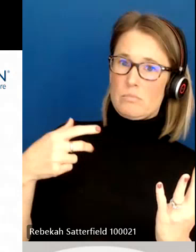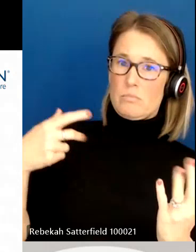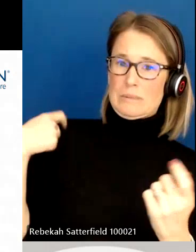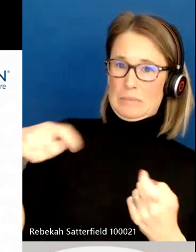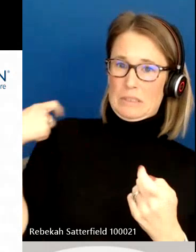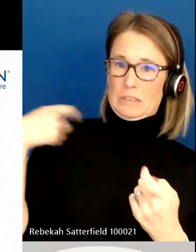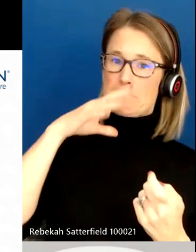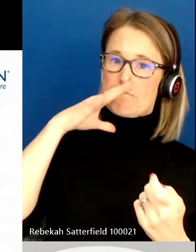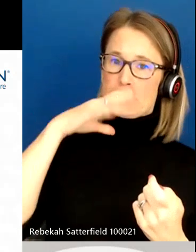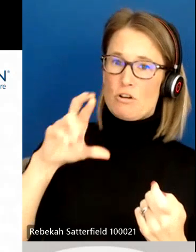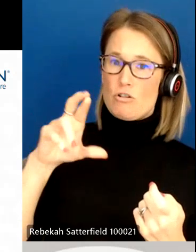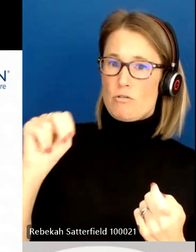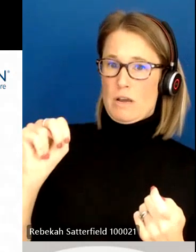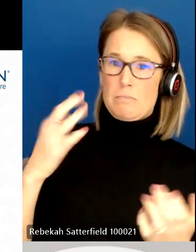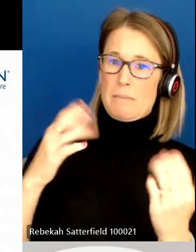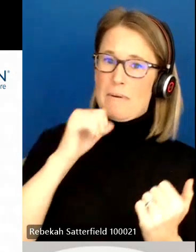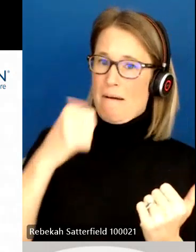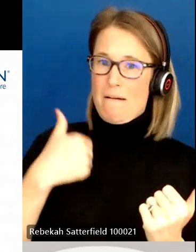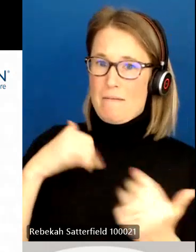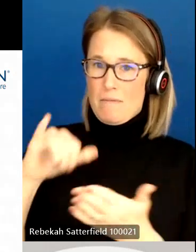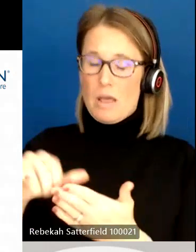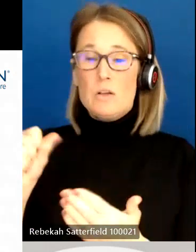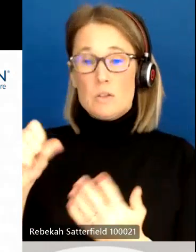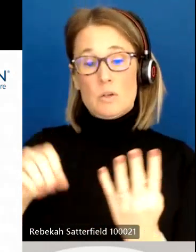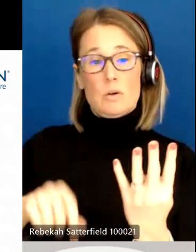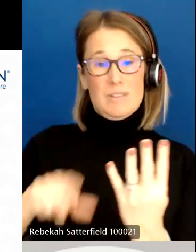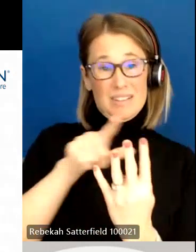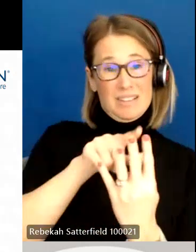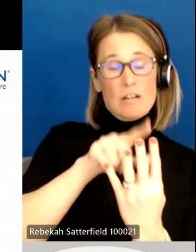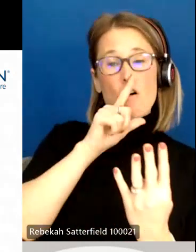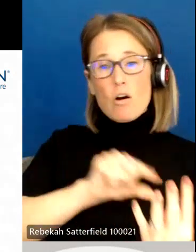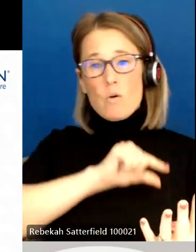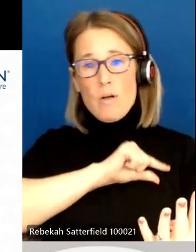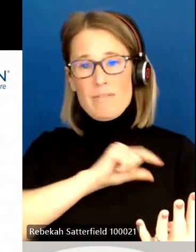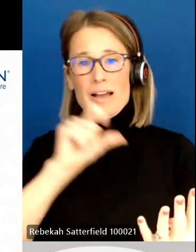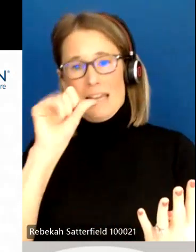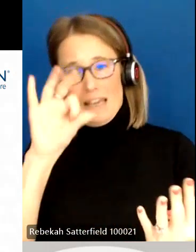so bilingual providers and staff are considered qualified when providing language assistance and